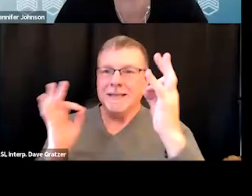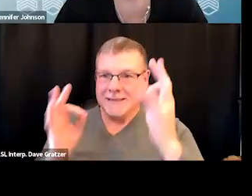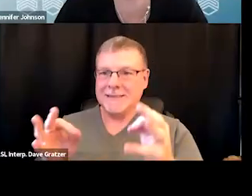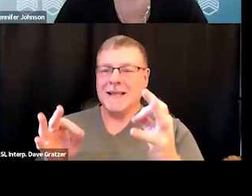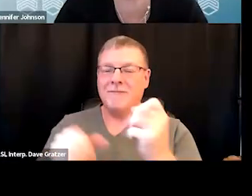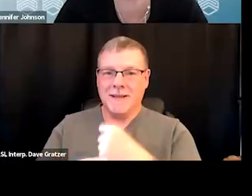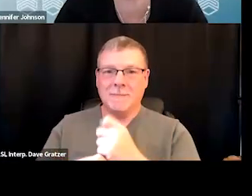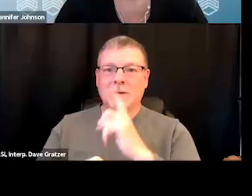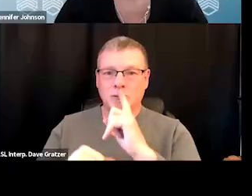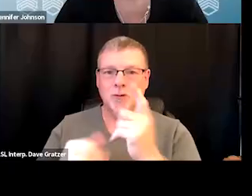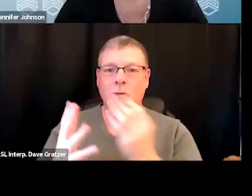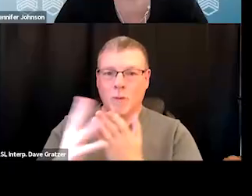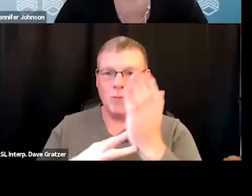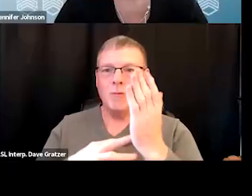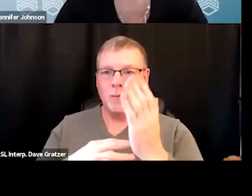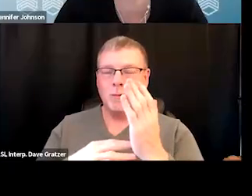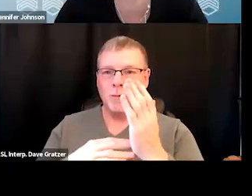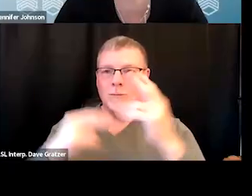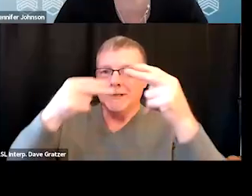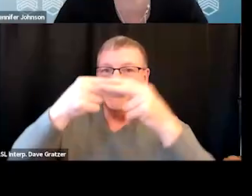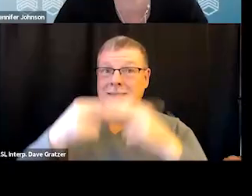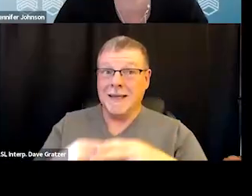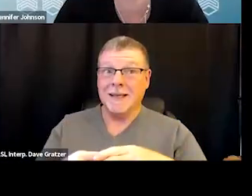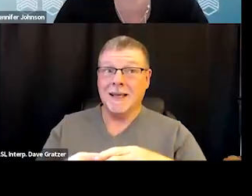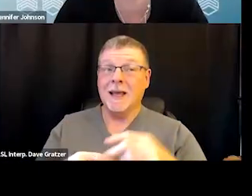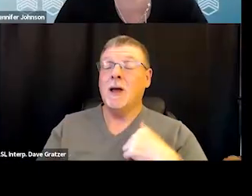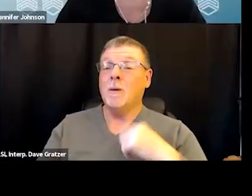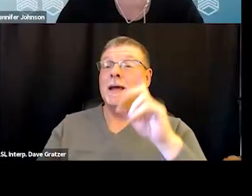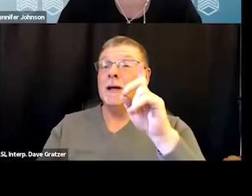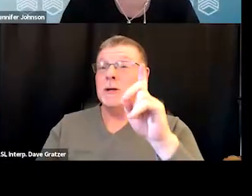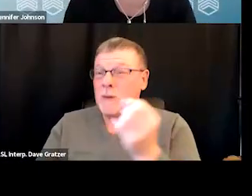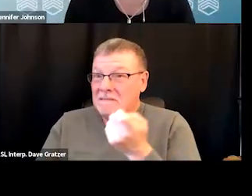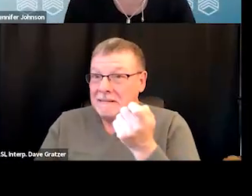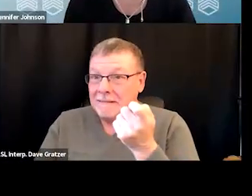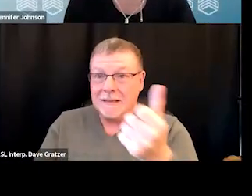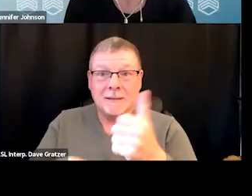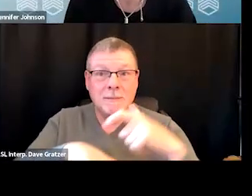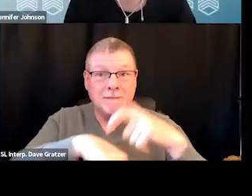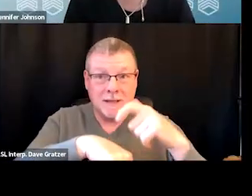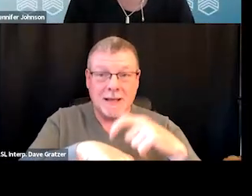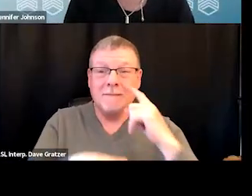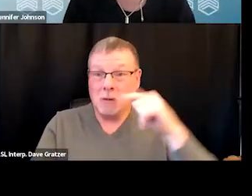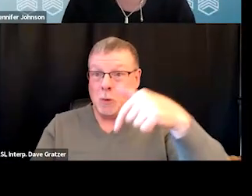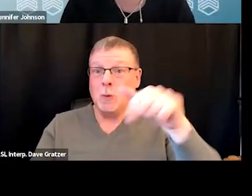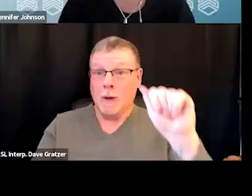all could get through all of your slides. Uh, so we do have time, a little bit of time left now for Q&A, so we really